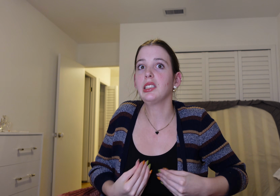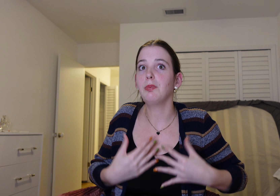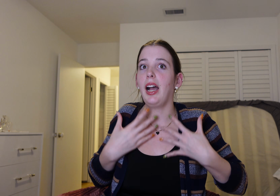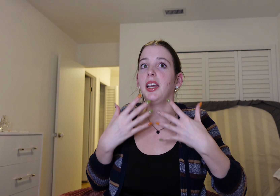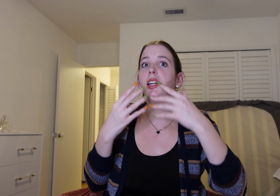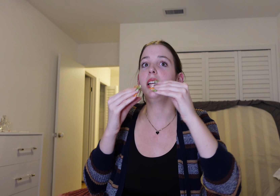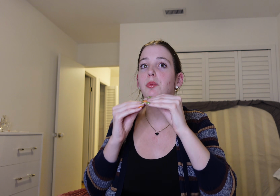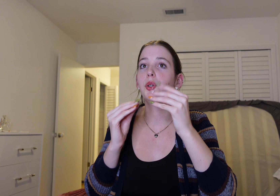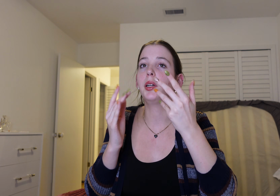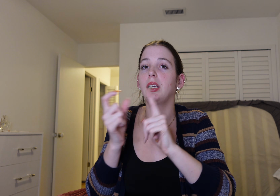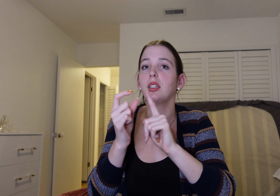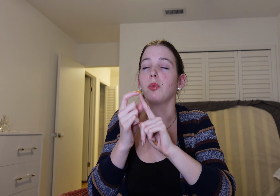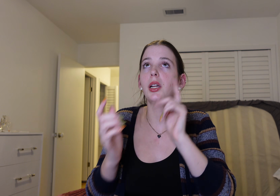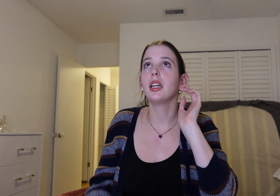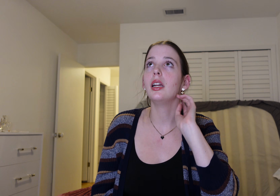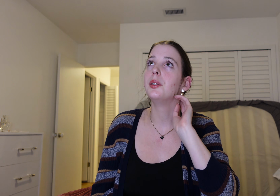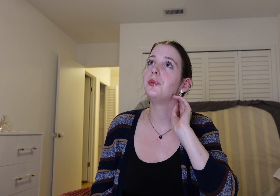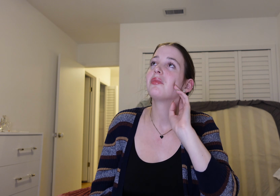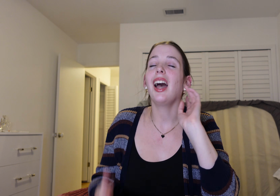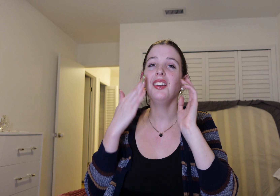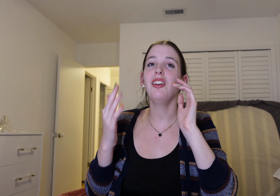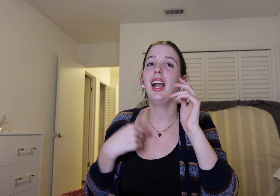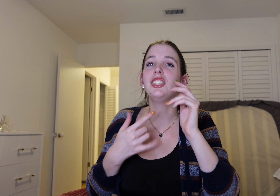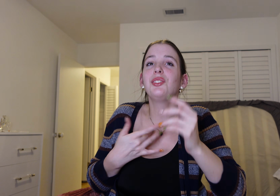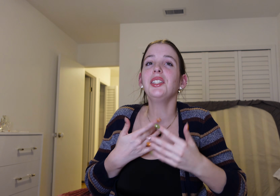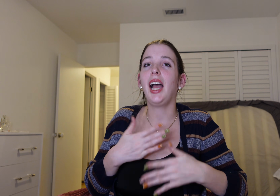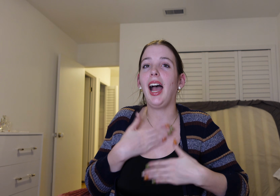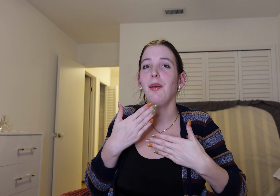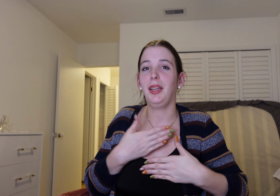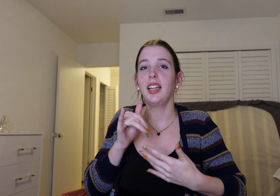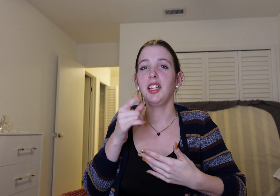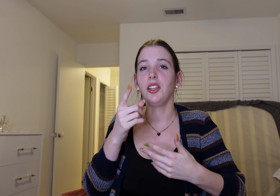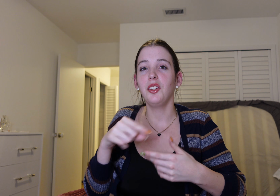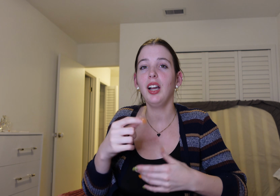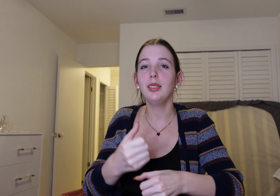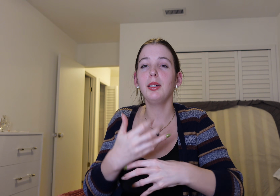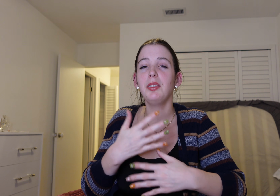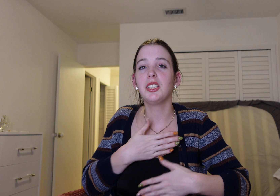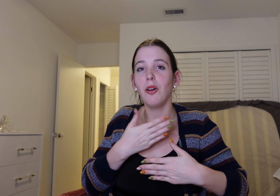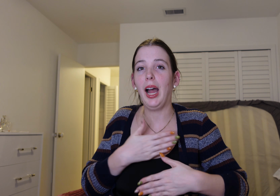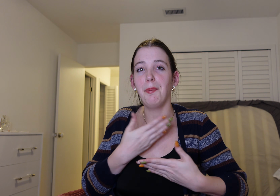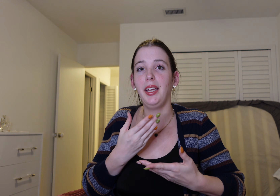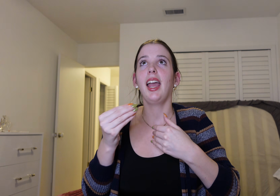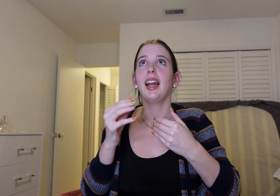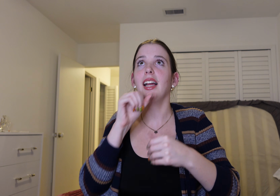inspired and more what's the word? I don't know I just feel happy like you guys make me so happy and I